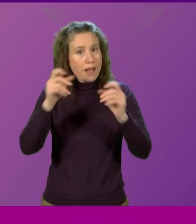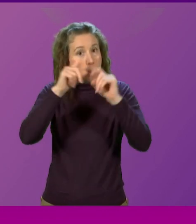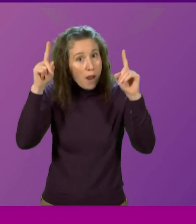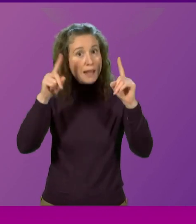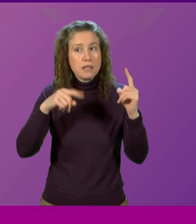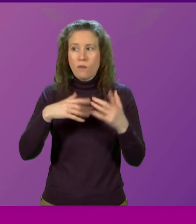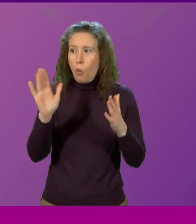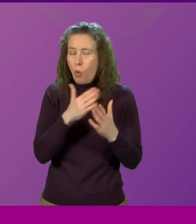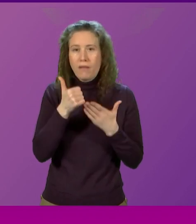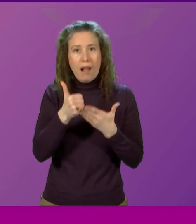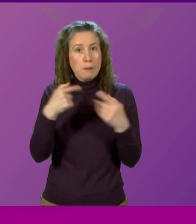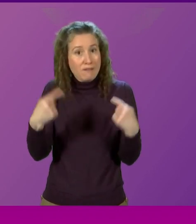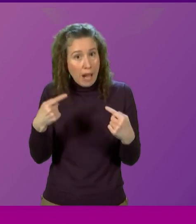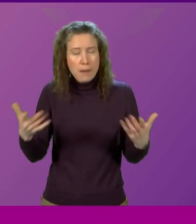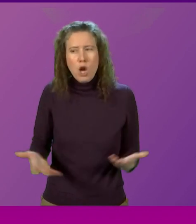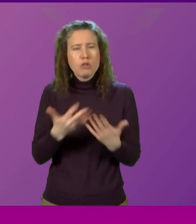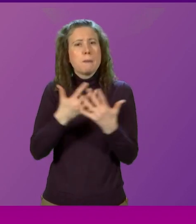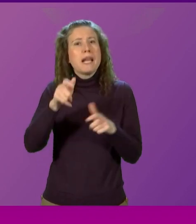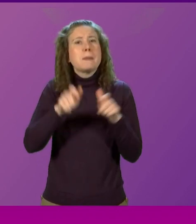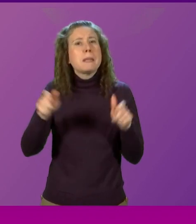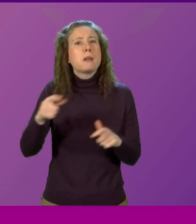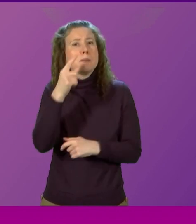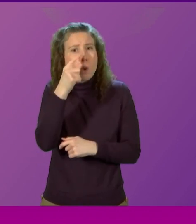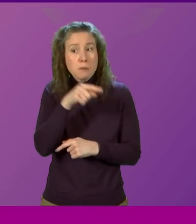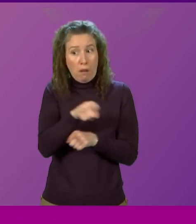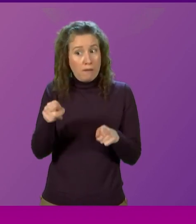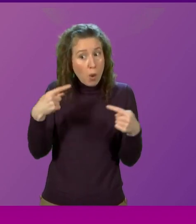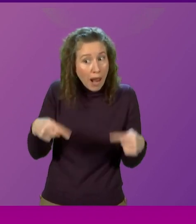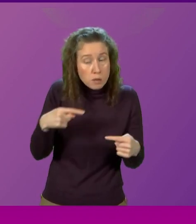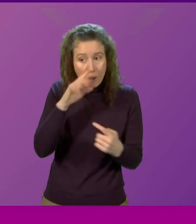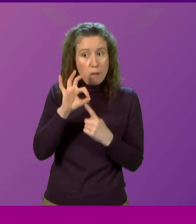and encourage as many eligible people as possible to apply for assistance.